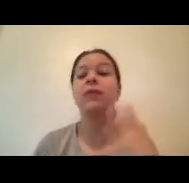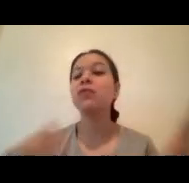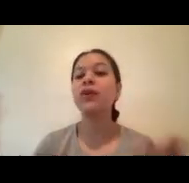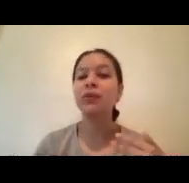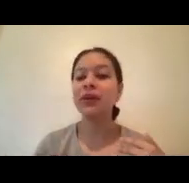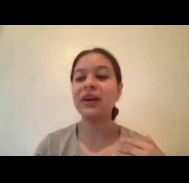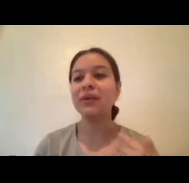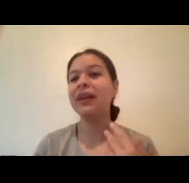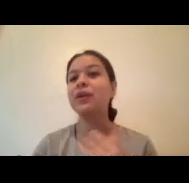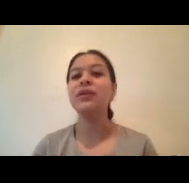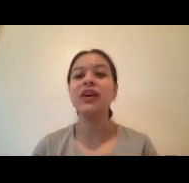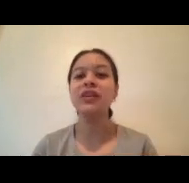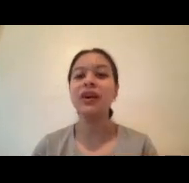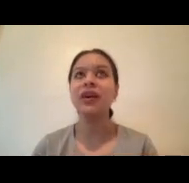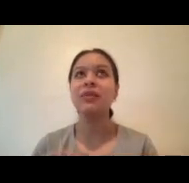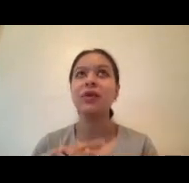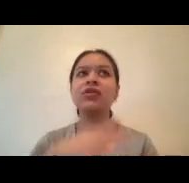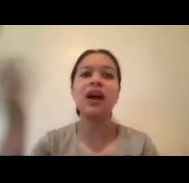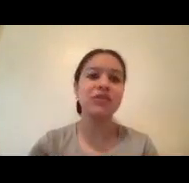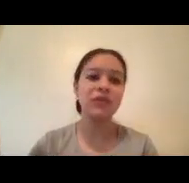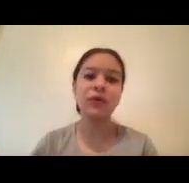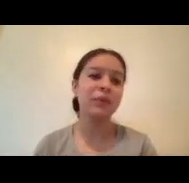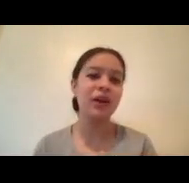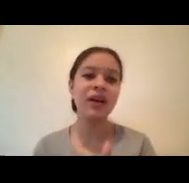some sort of career or like go into or go to graduate school or whatnot.